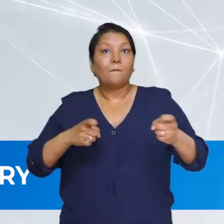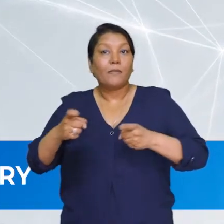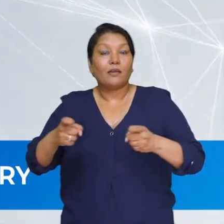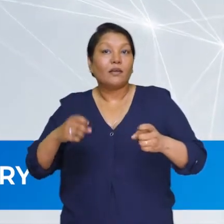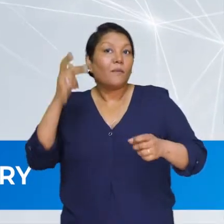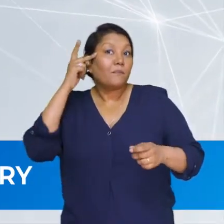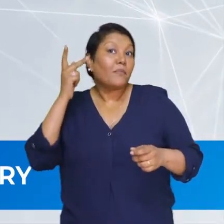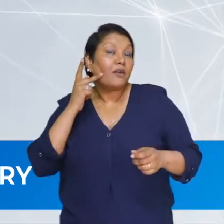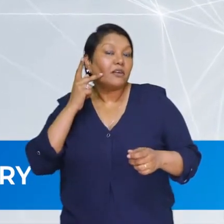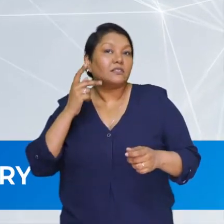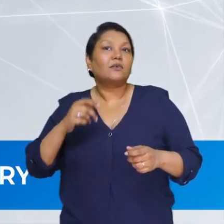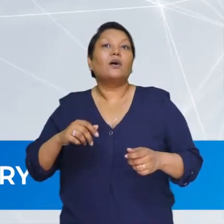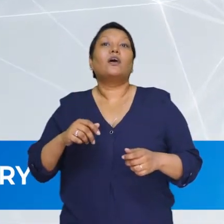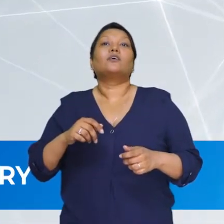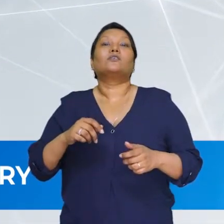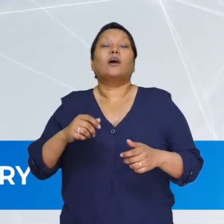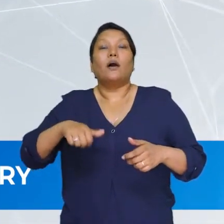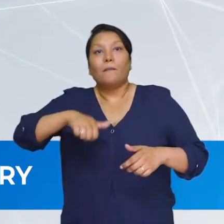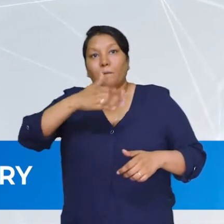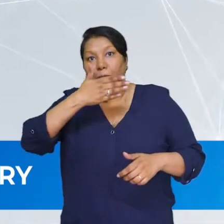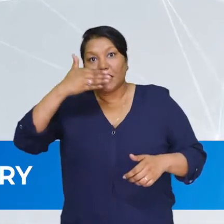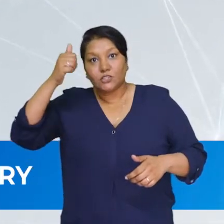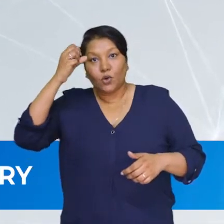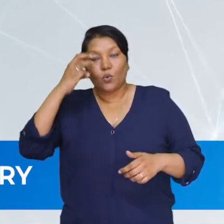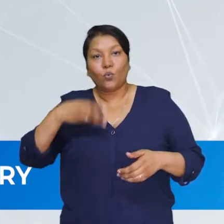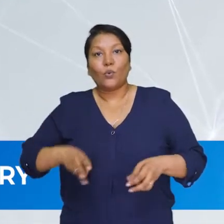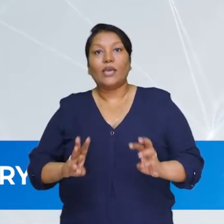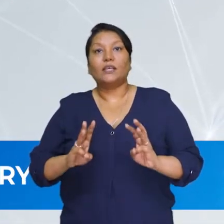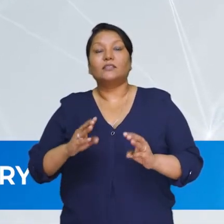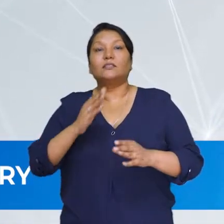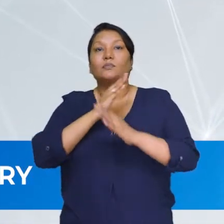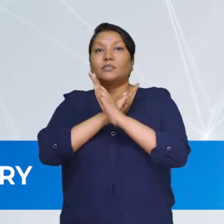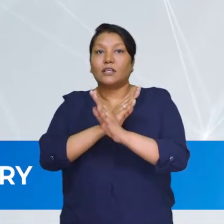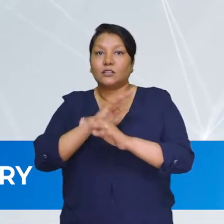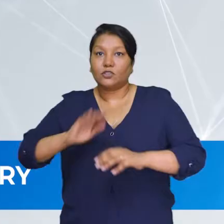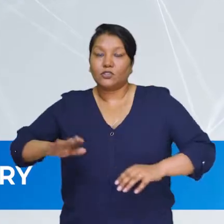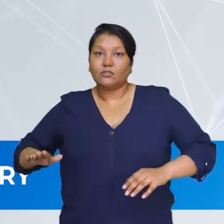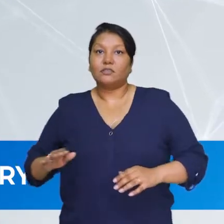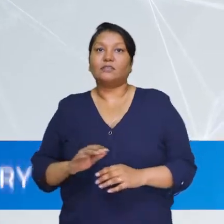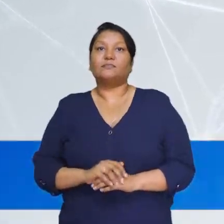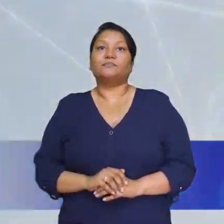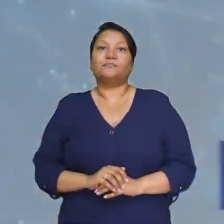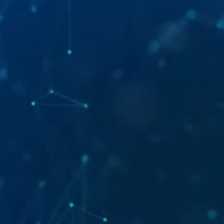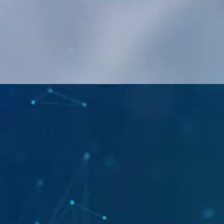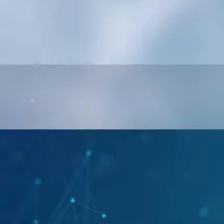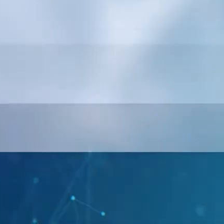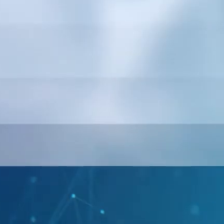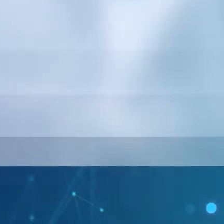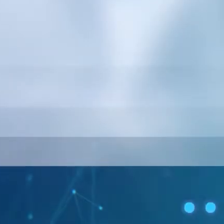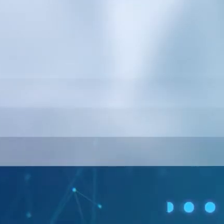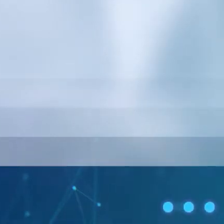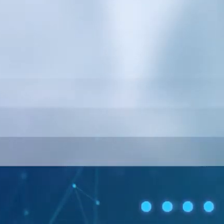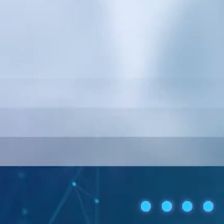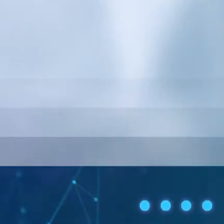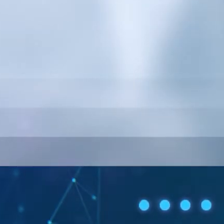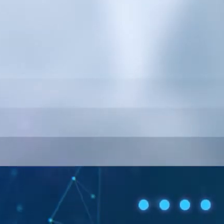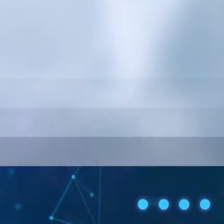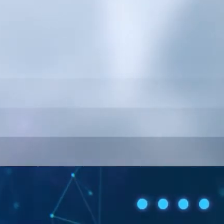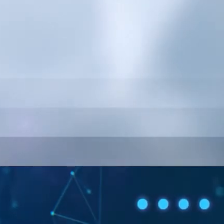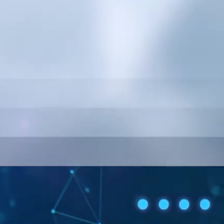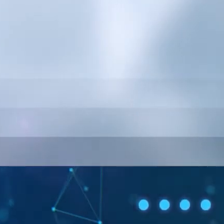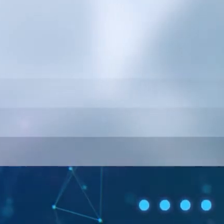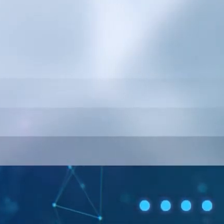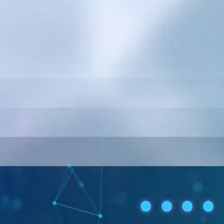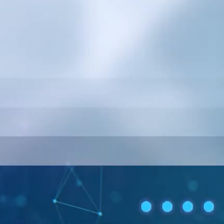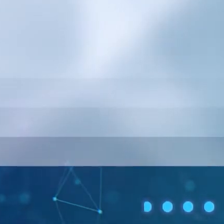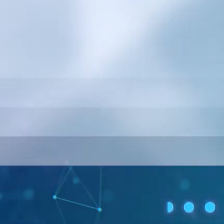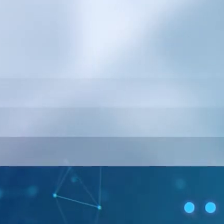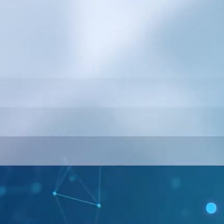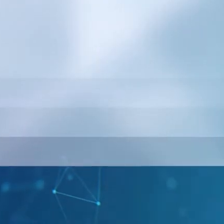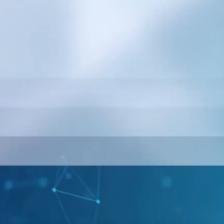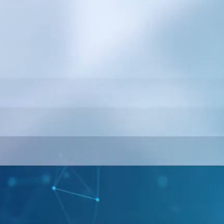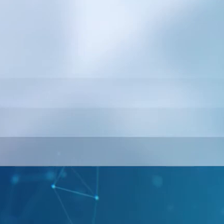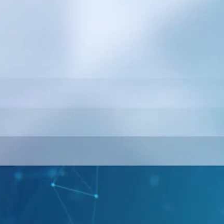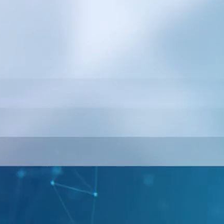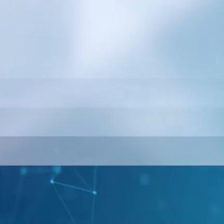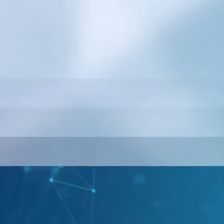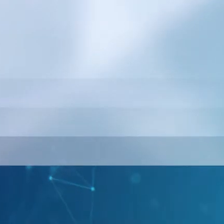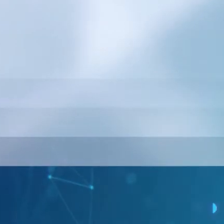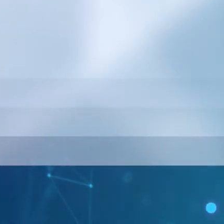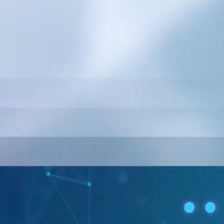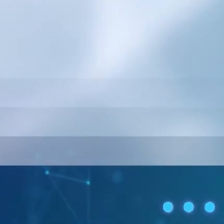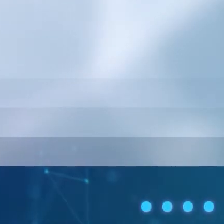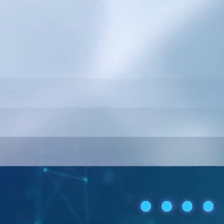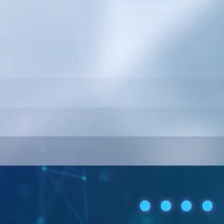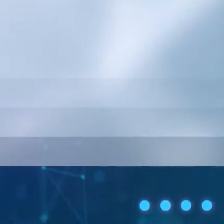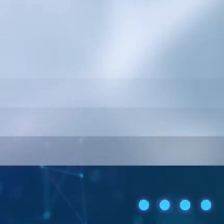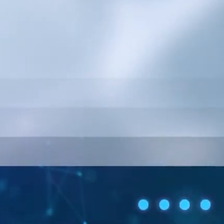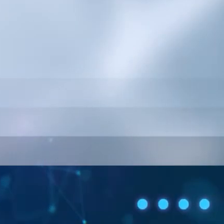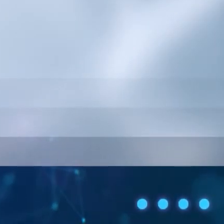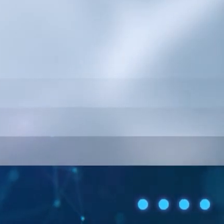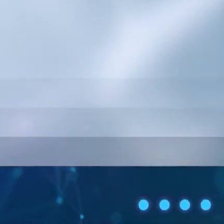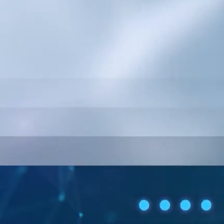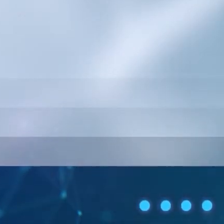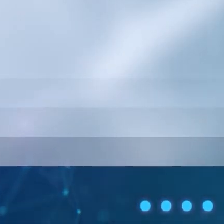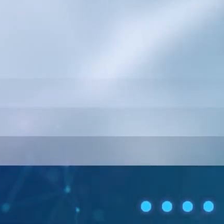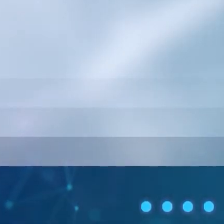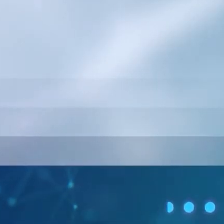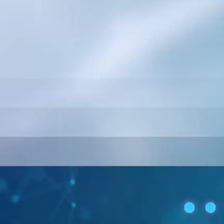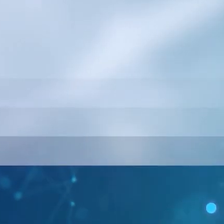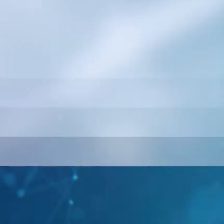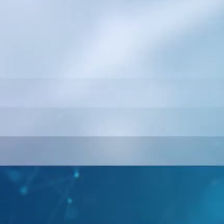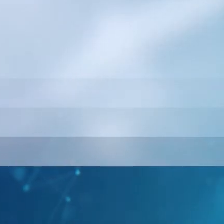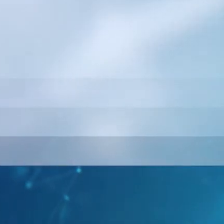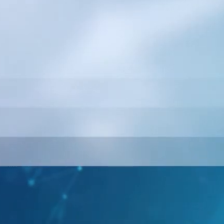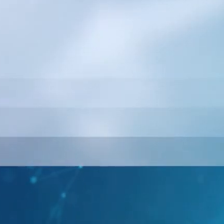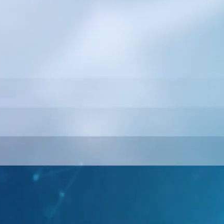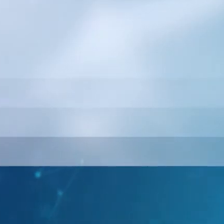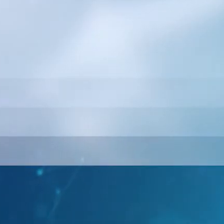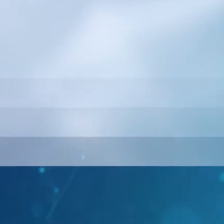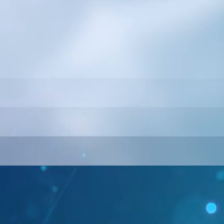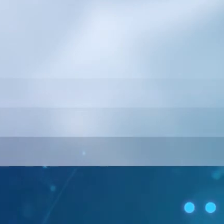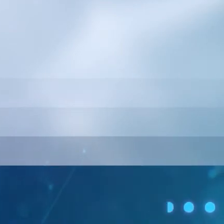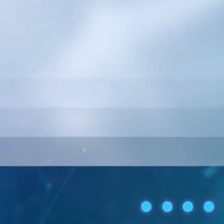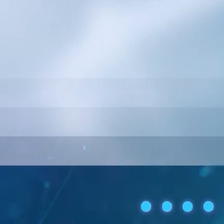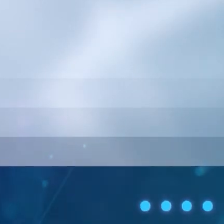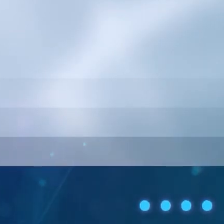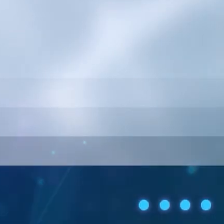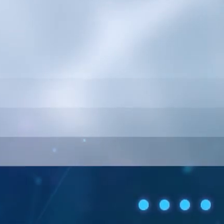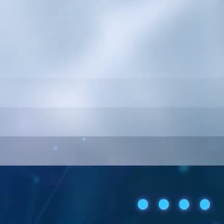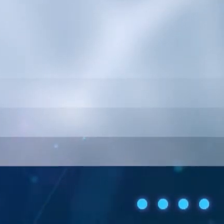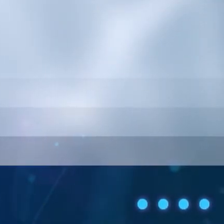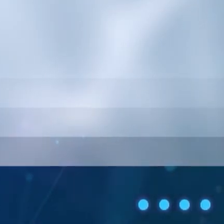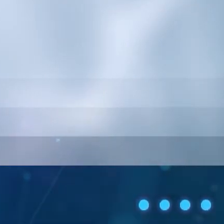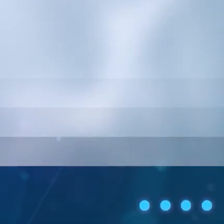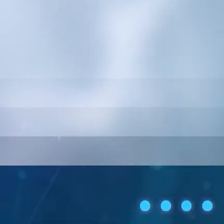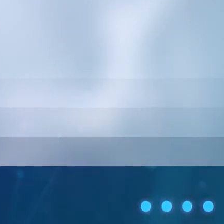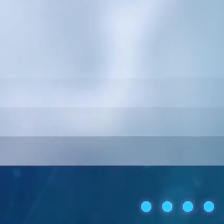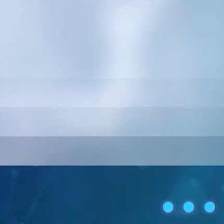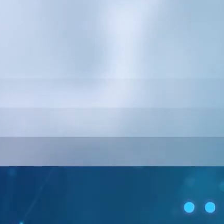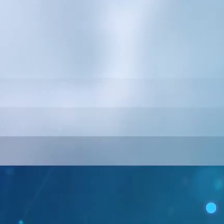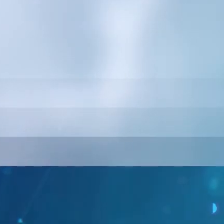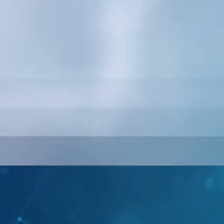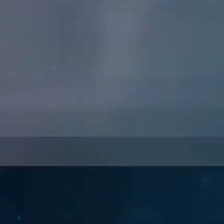parental controls or monitoring apps are better ways to restrict content viewed on a web browser.